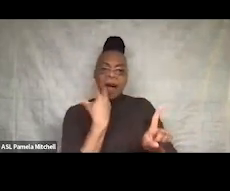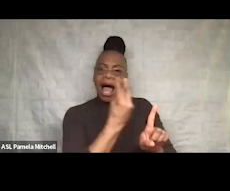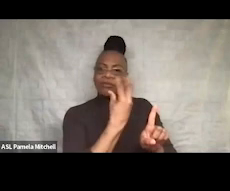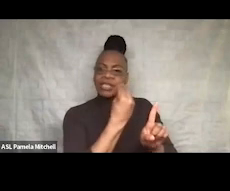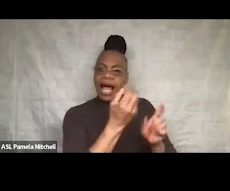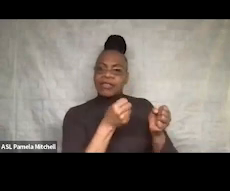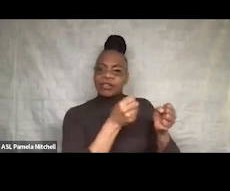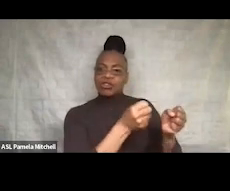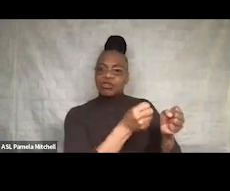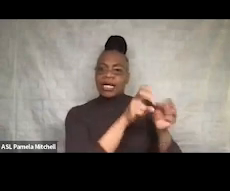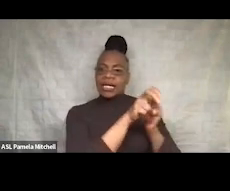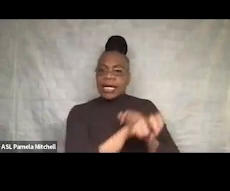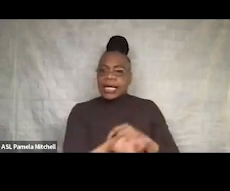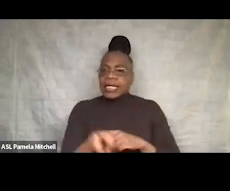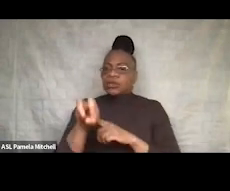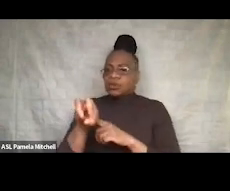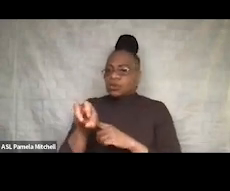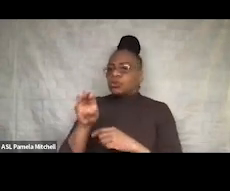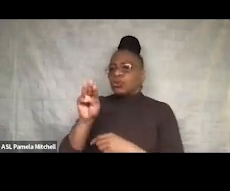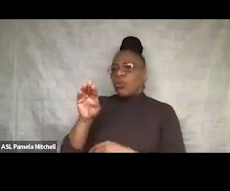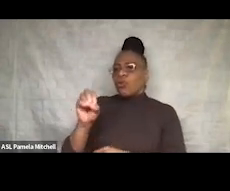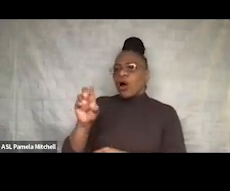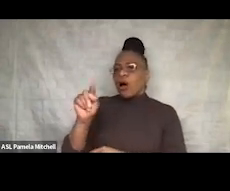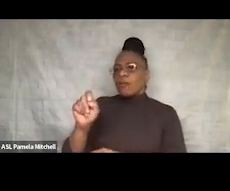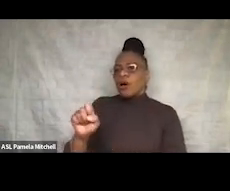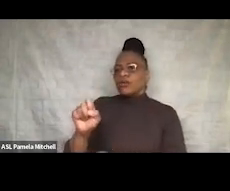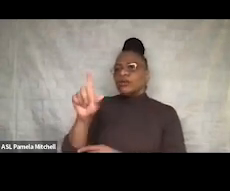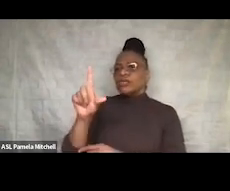and then into the motel to just get prepared